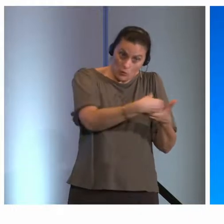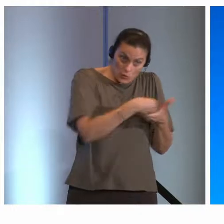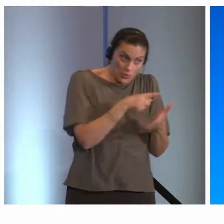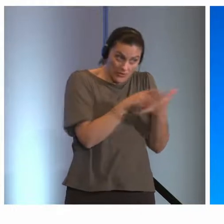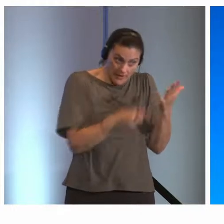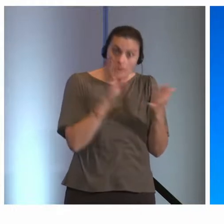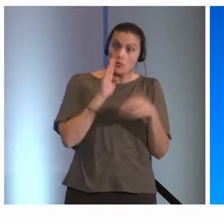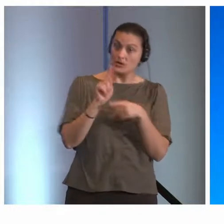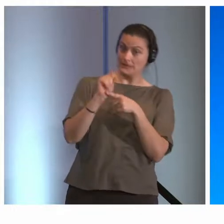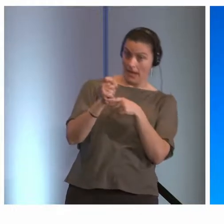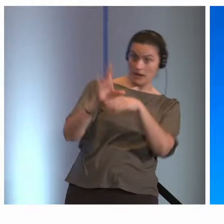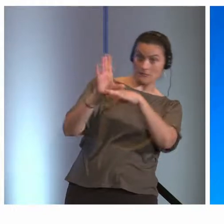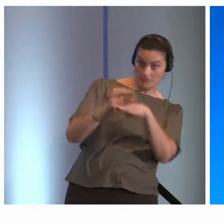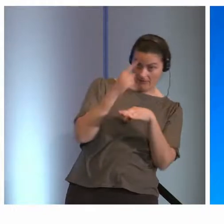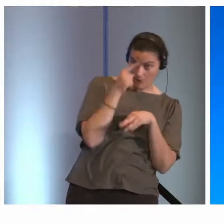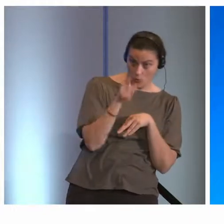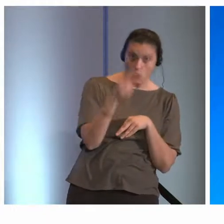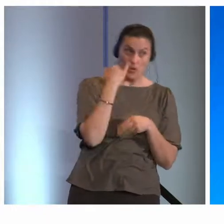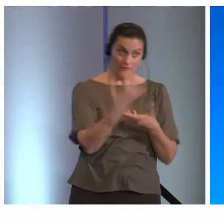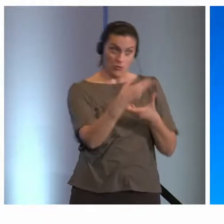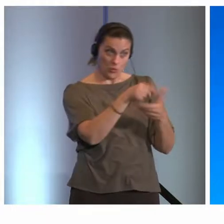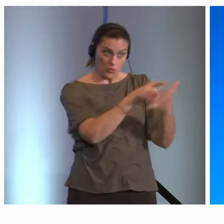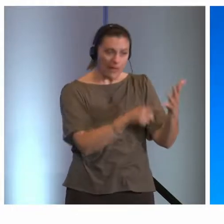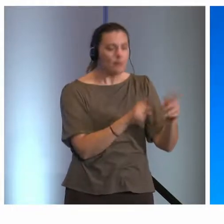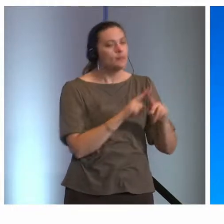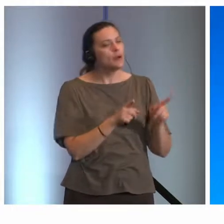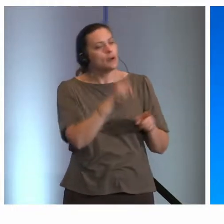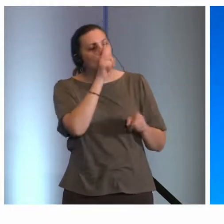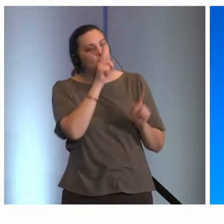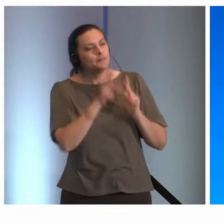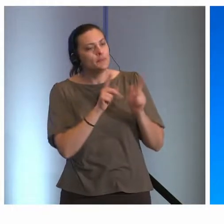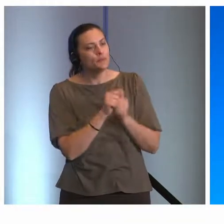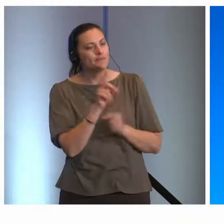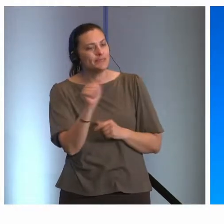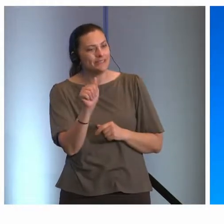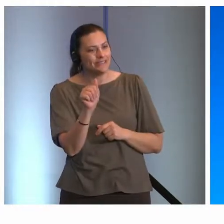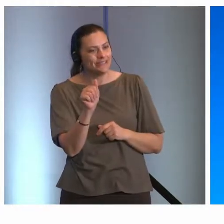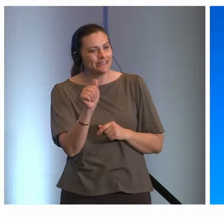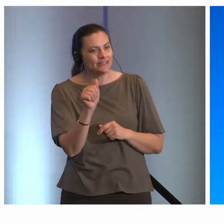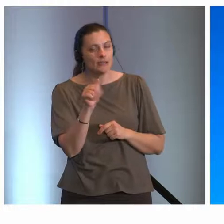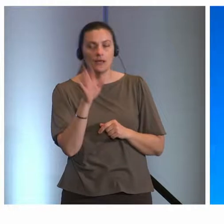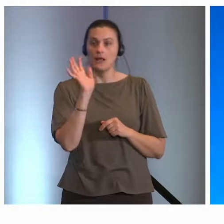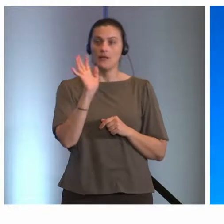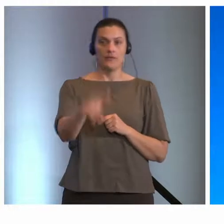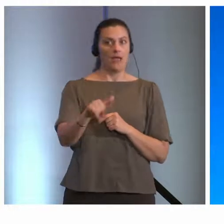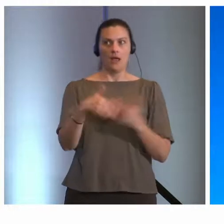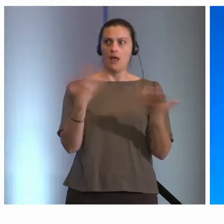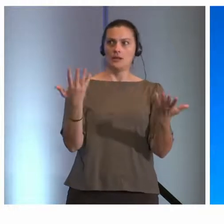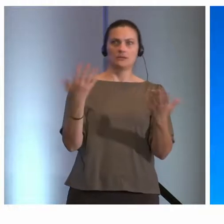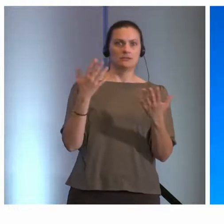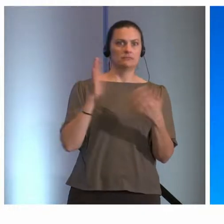LGBTQ community, were still exclusive of people with disability, and these became laws, because of the rhetoric